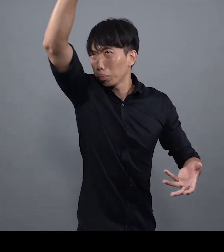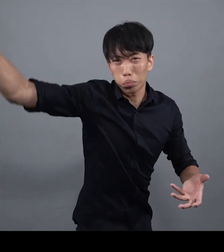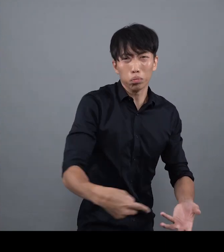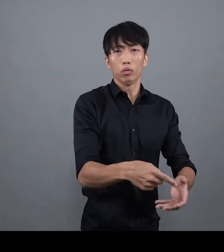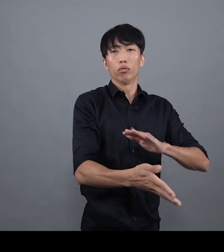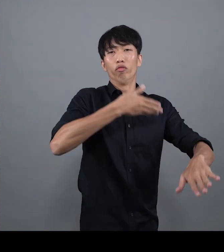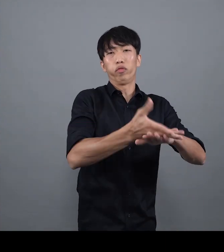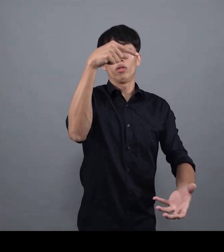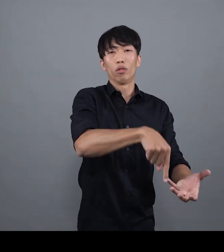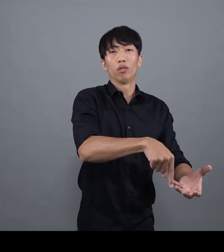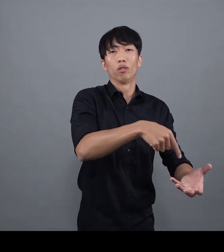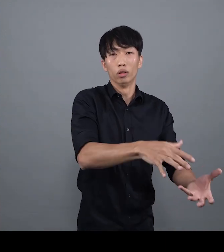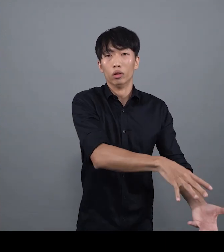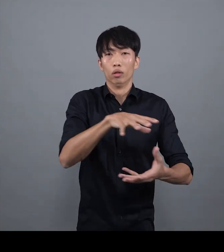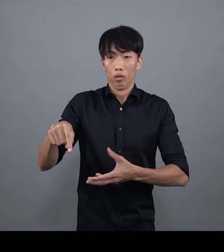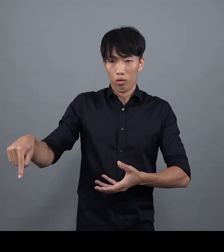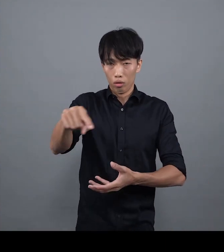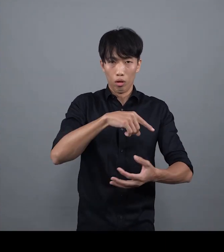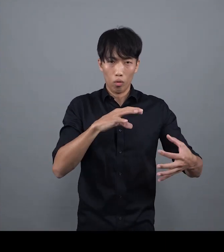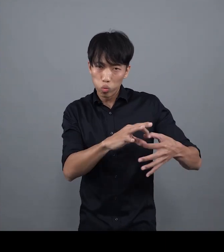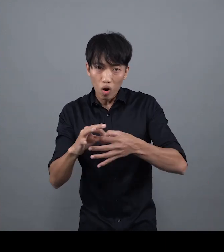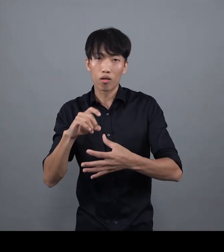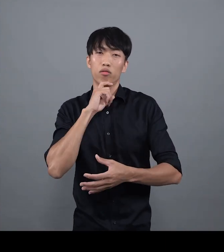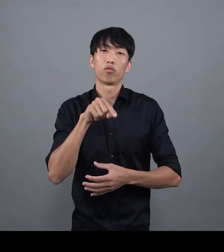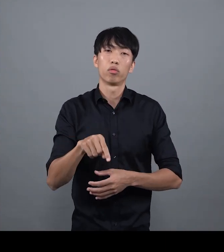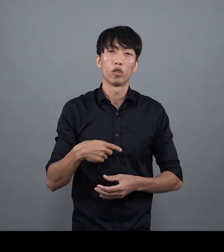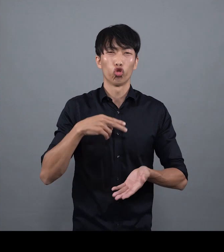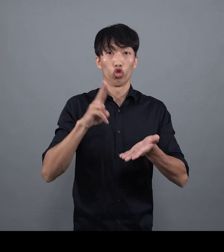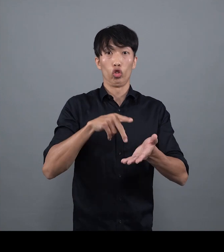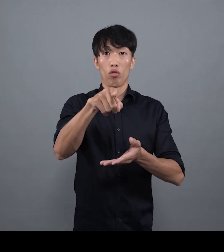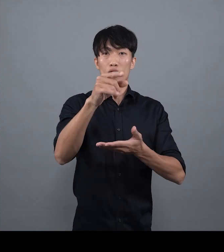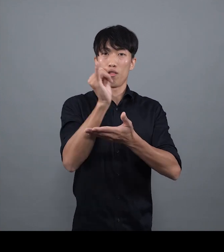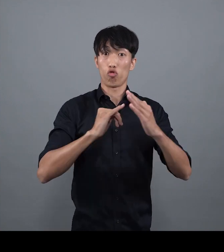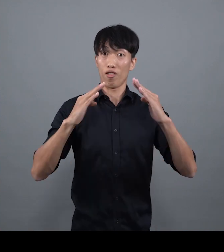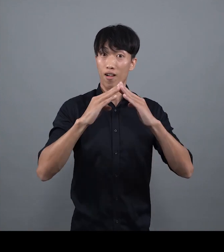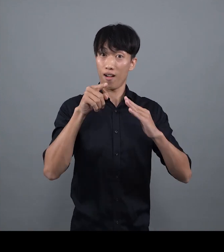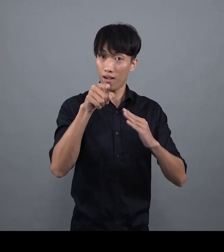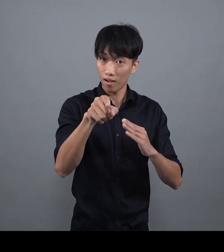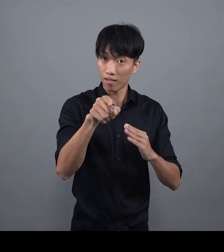This linkage... I think from an artist’s perspective, or if you’re creating something